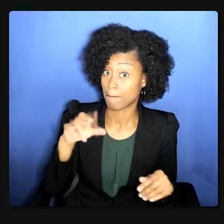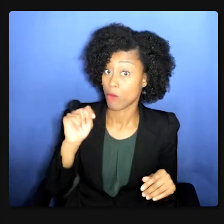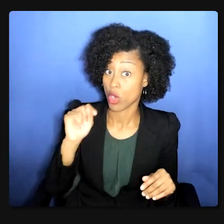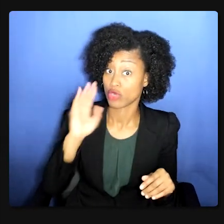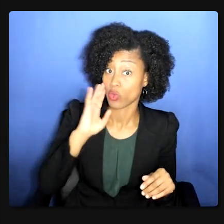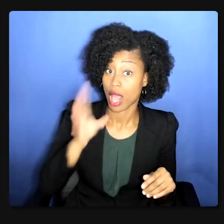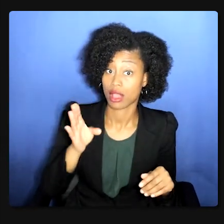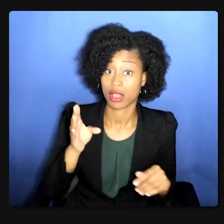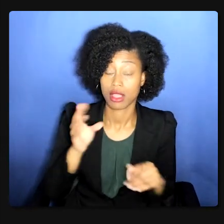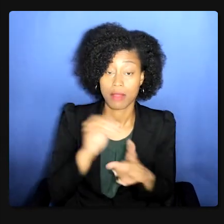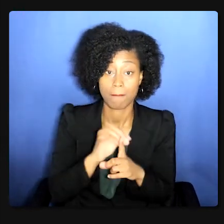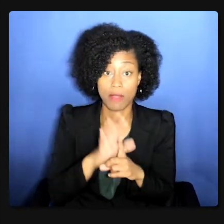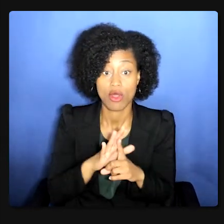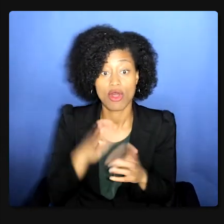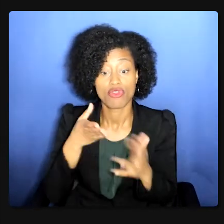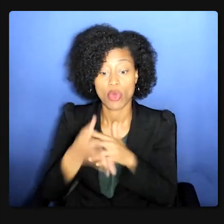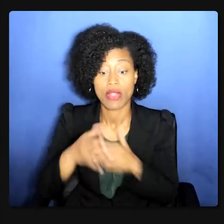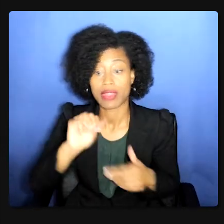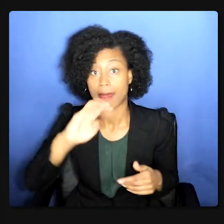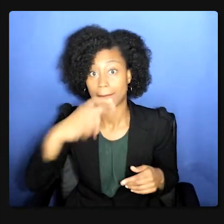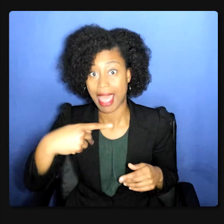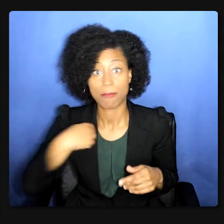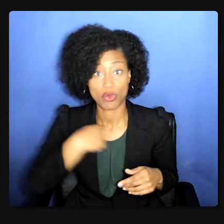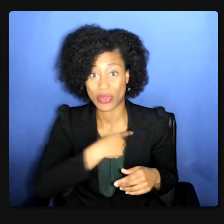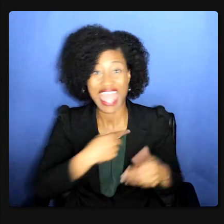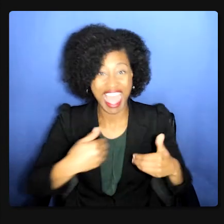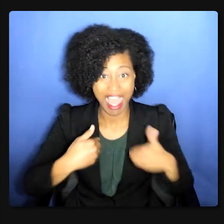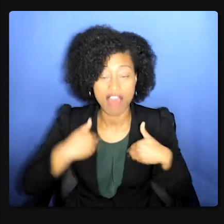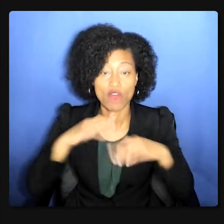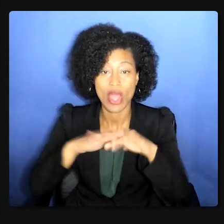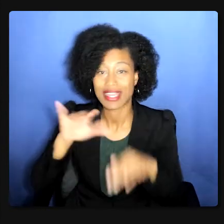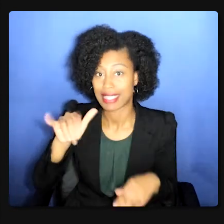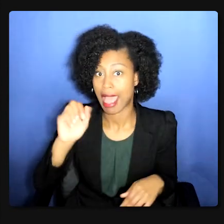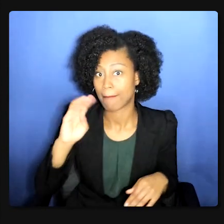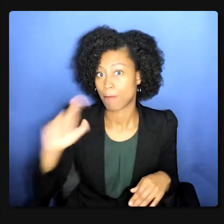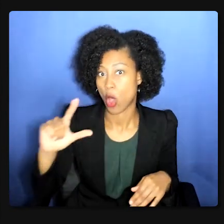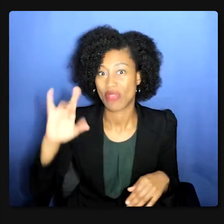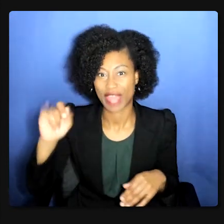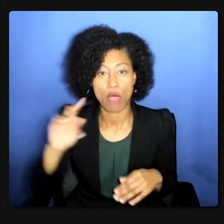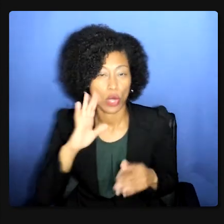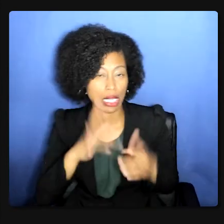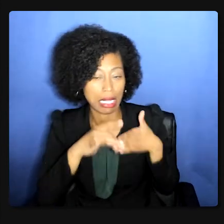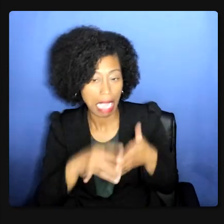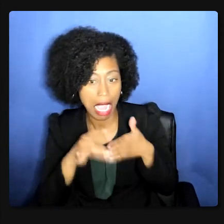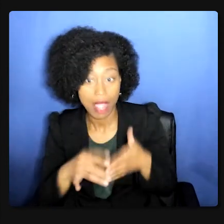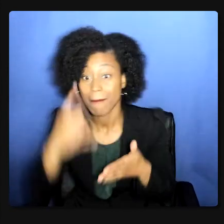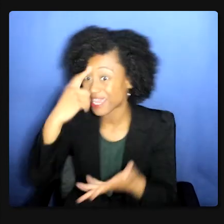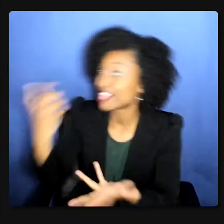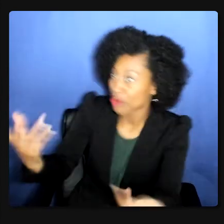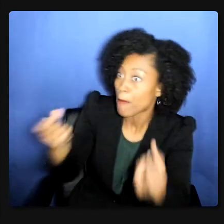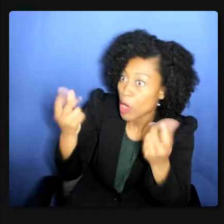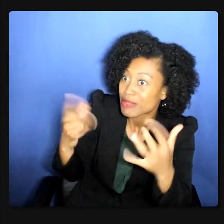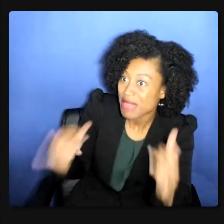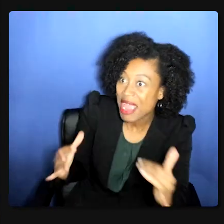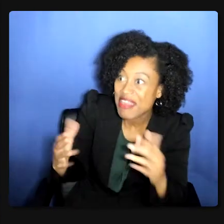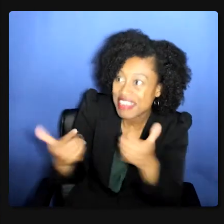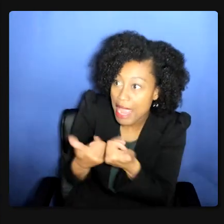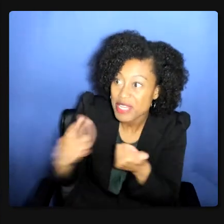those ports going to expose... via the map that we have the ports to expose, map on the YAML, right. This is because... [Amie] Multiplayer games. -[Dimitris] We said at the beginning...